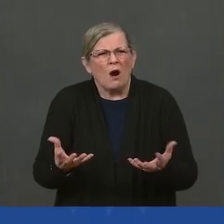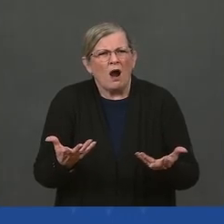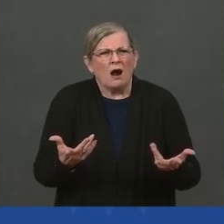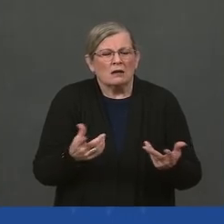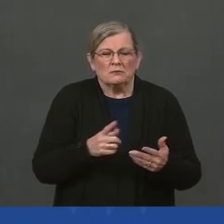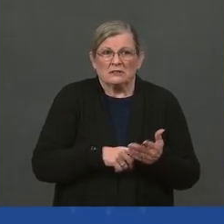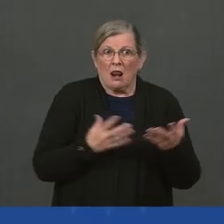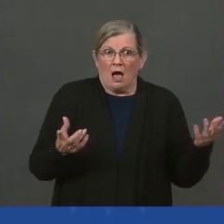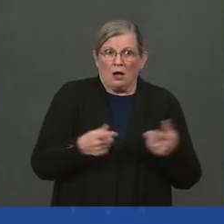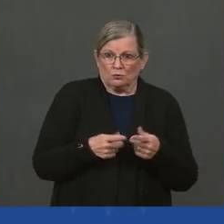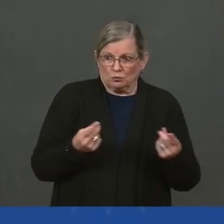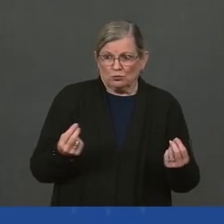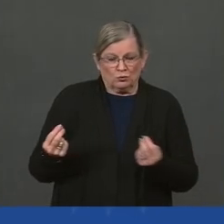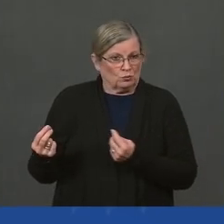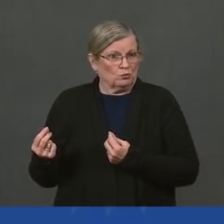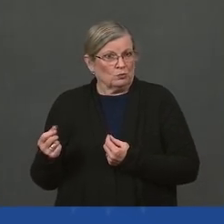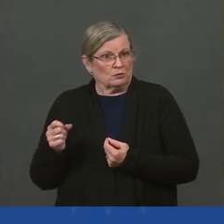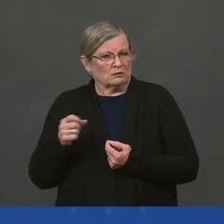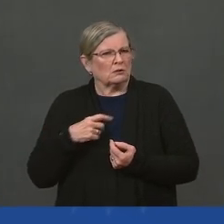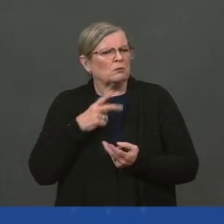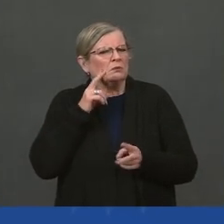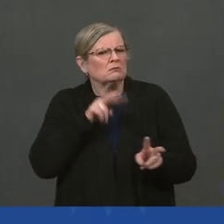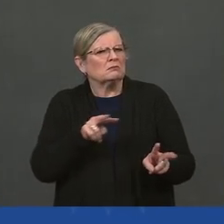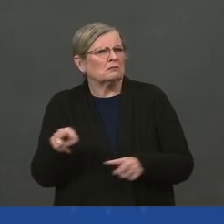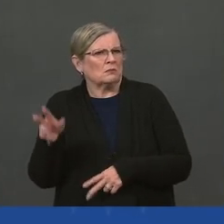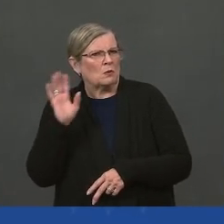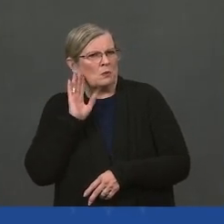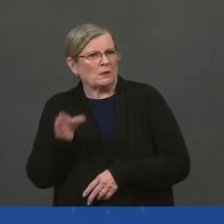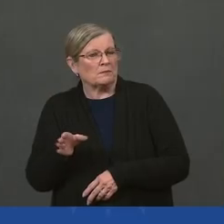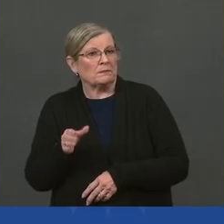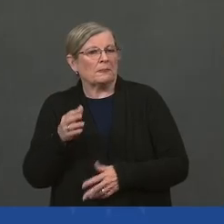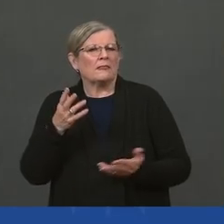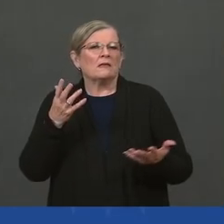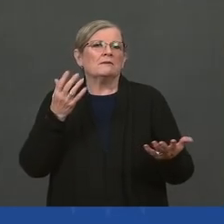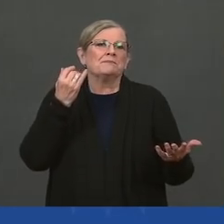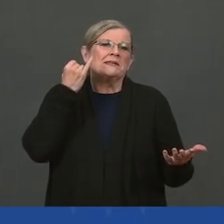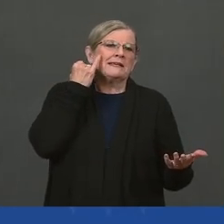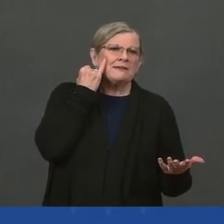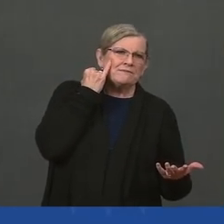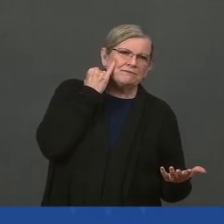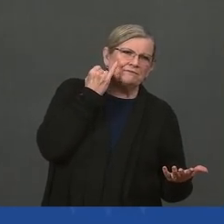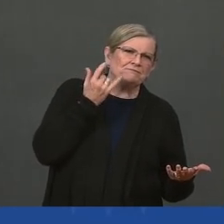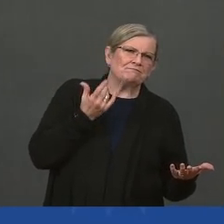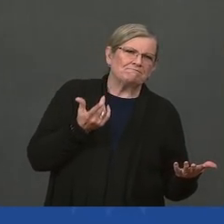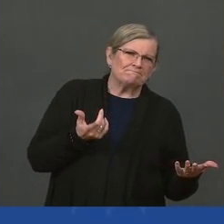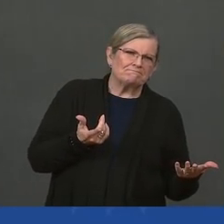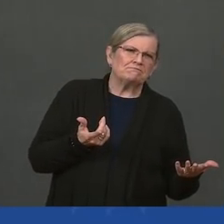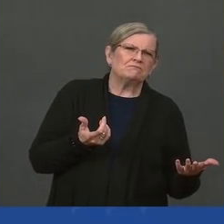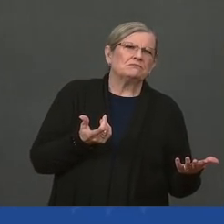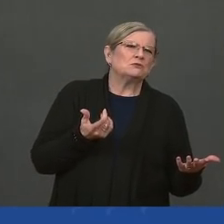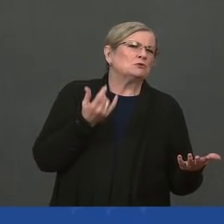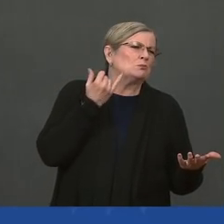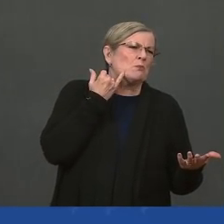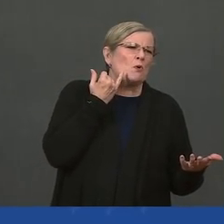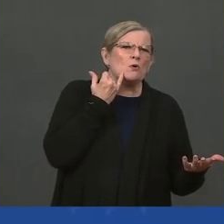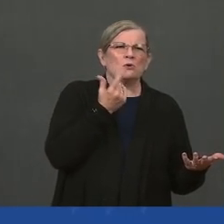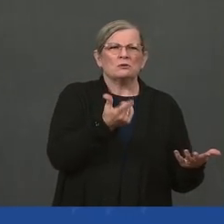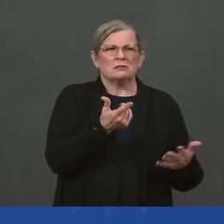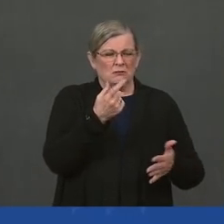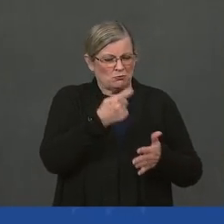and anyone who would prefer, as bad as things are in terms of prices helping -- hurting families now,